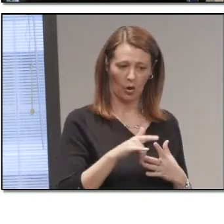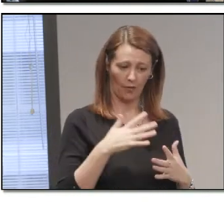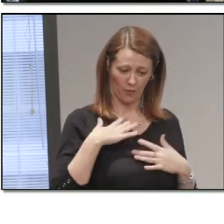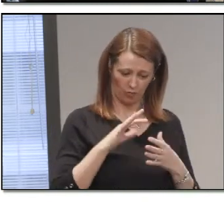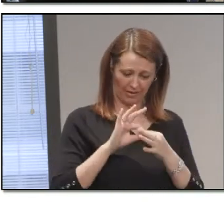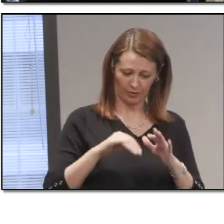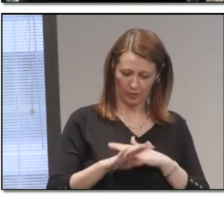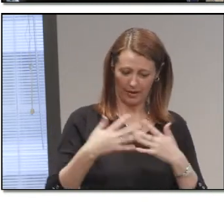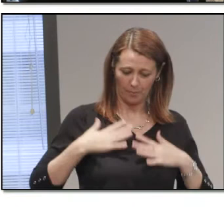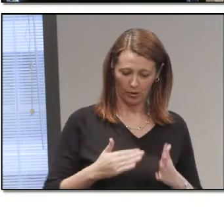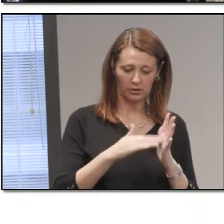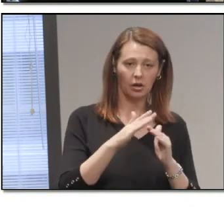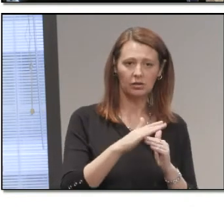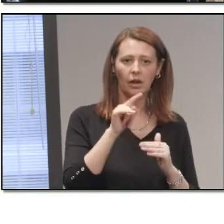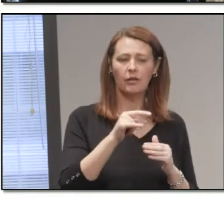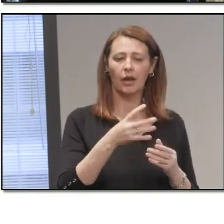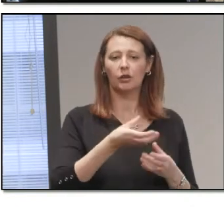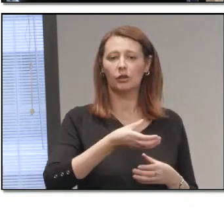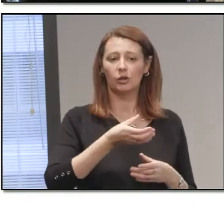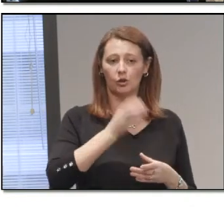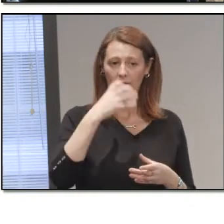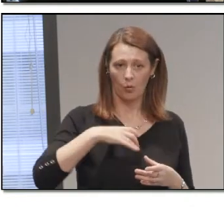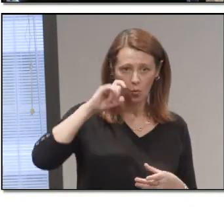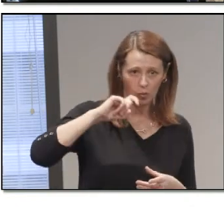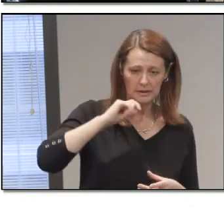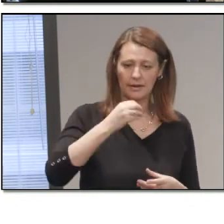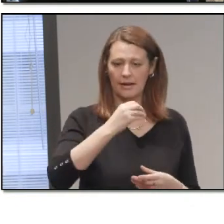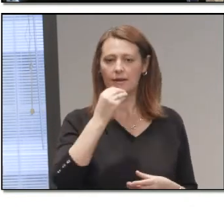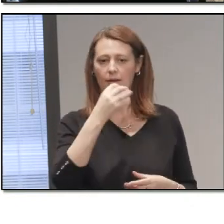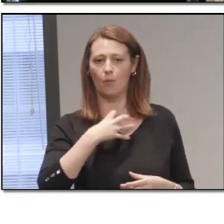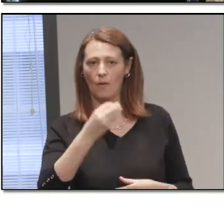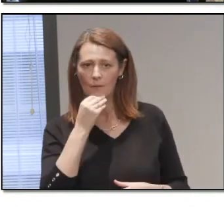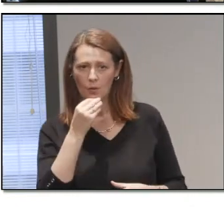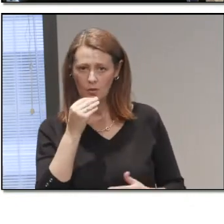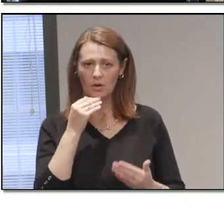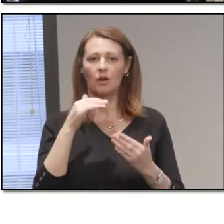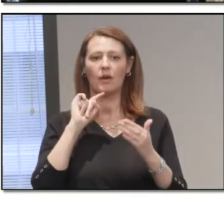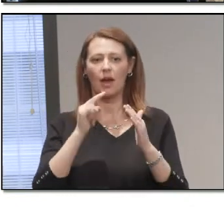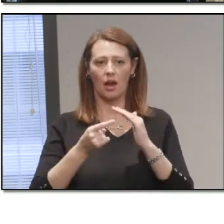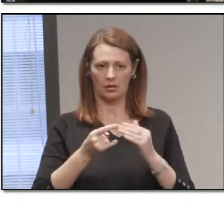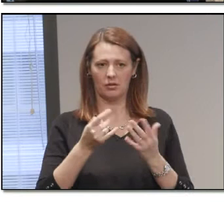they eat more food, and they drink more water per unit body weight than an adult does.